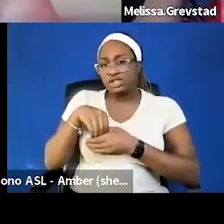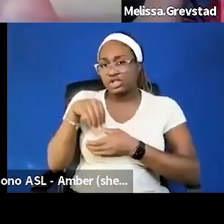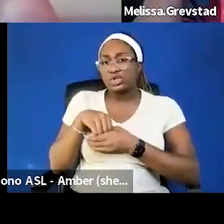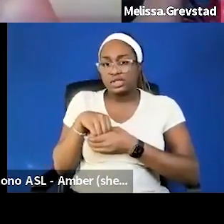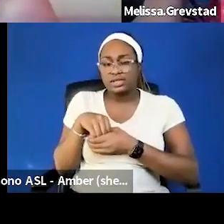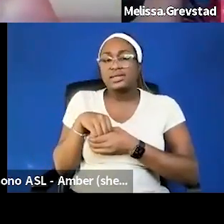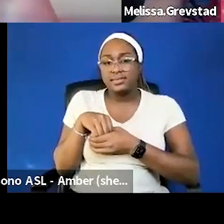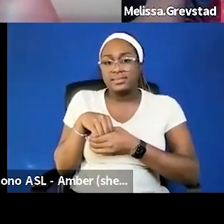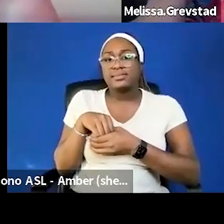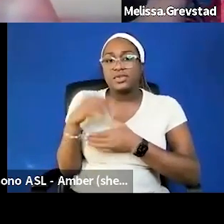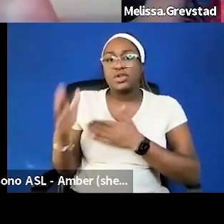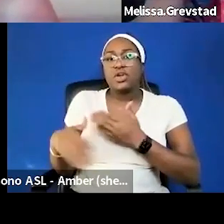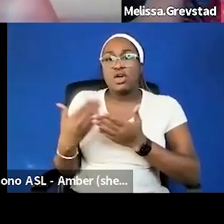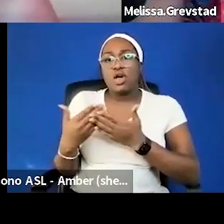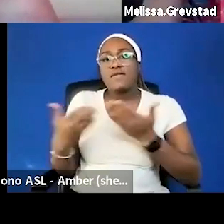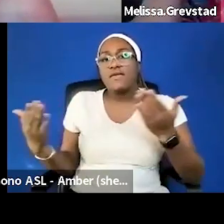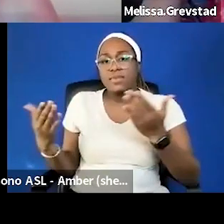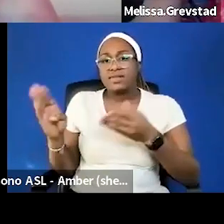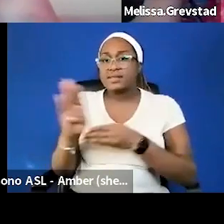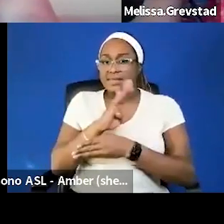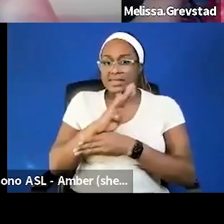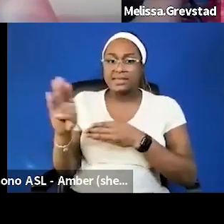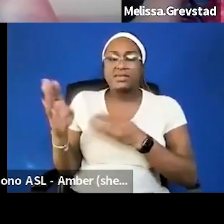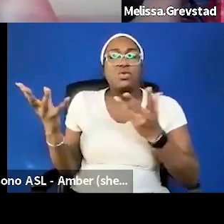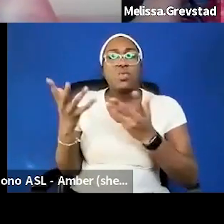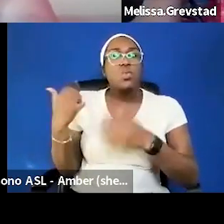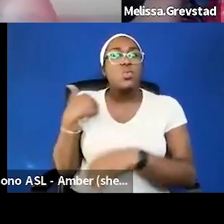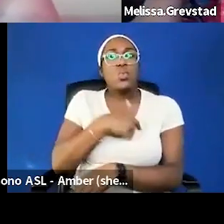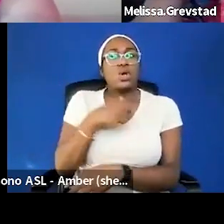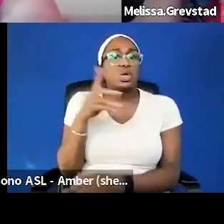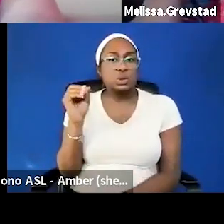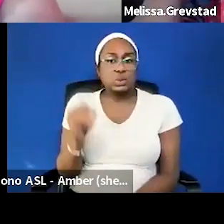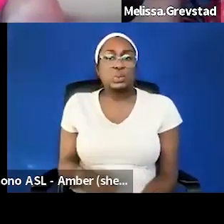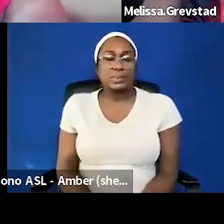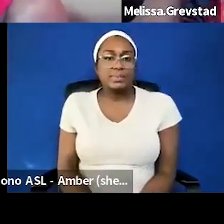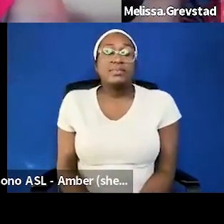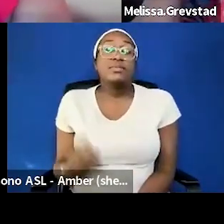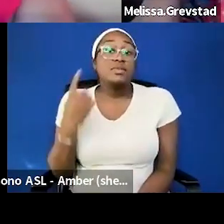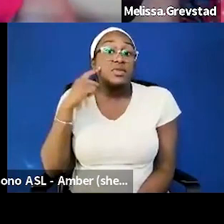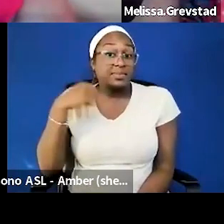and all of the elements of our business and and what we do. And I would say for me personally,